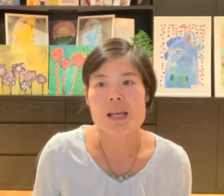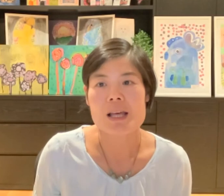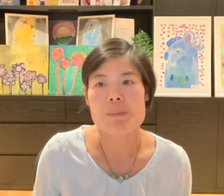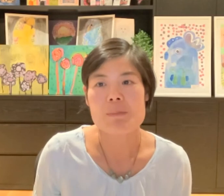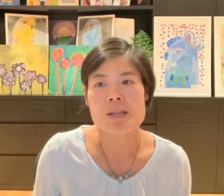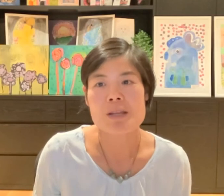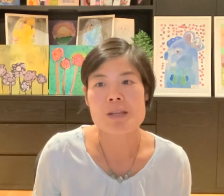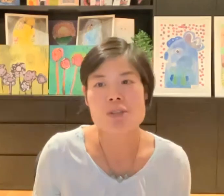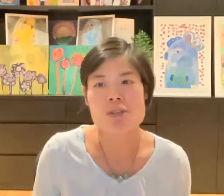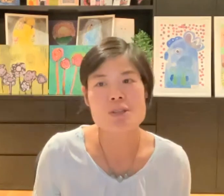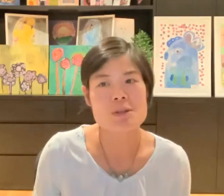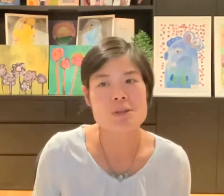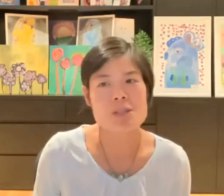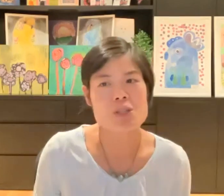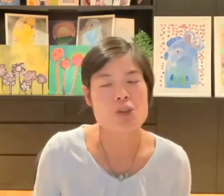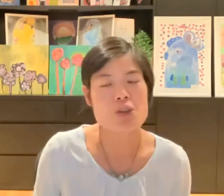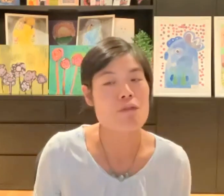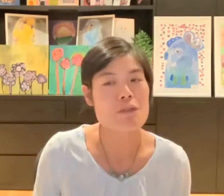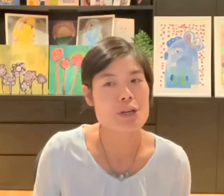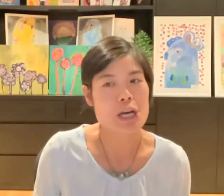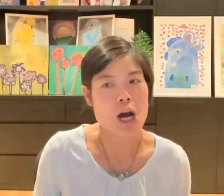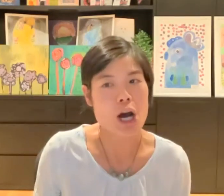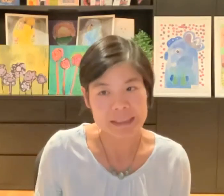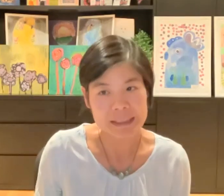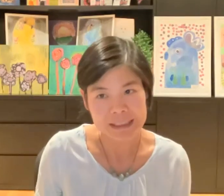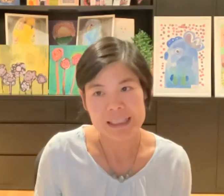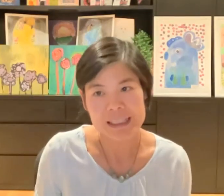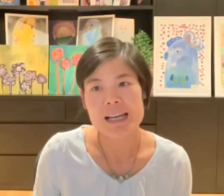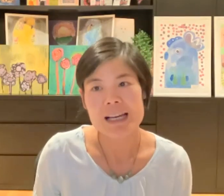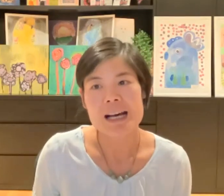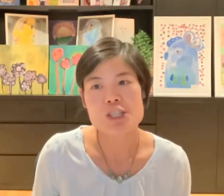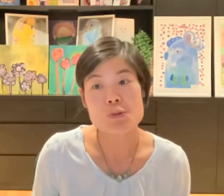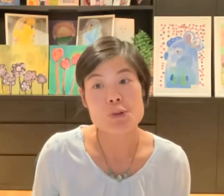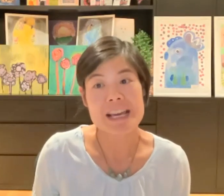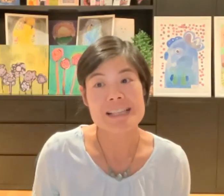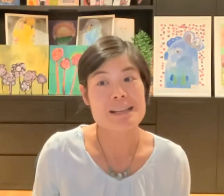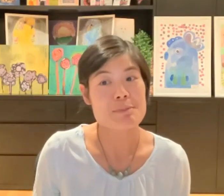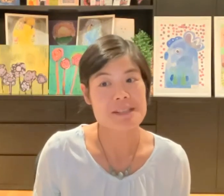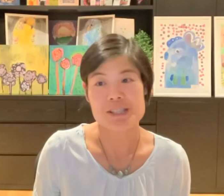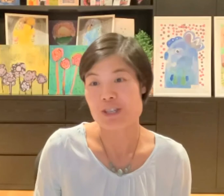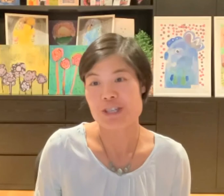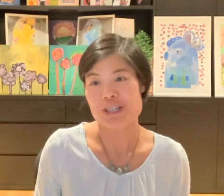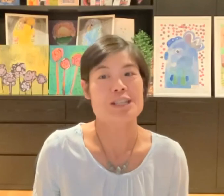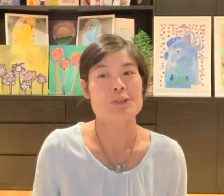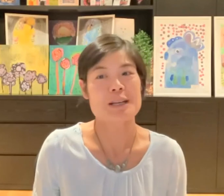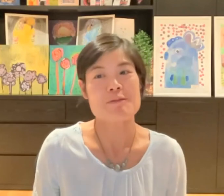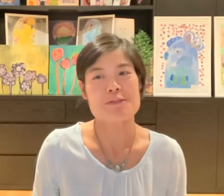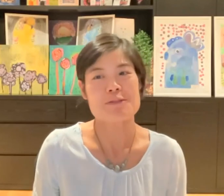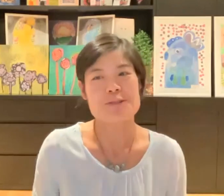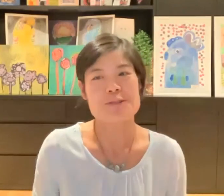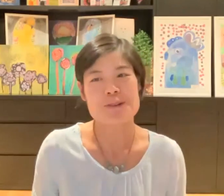Pendred syndrome is not very common. I don't know the exact percentage. I can look it up for you.